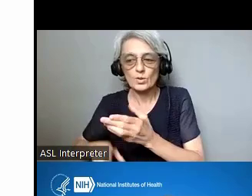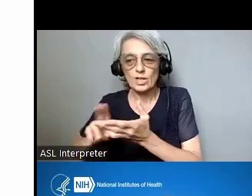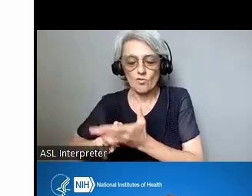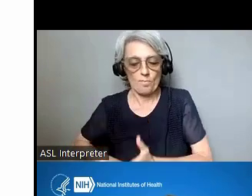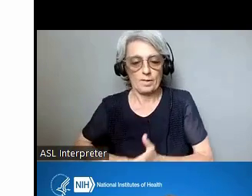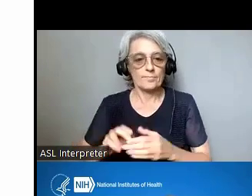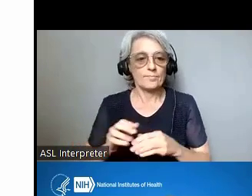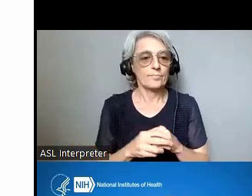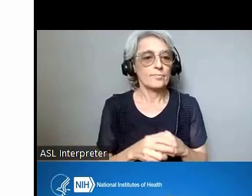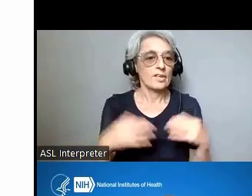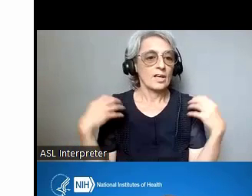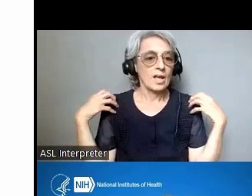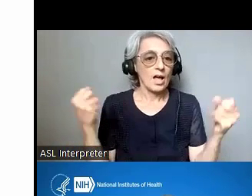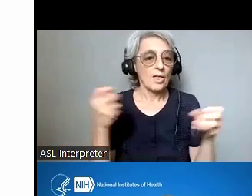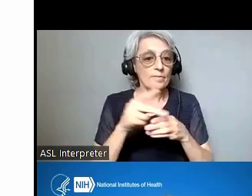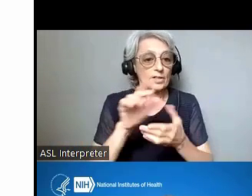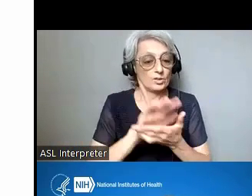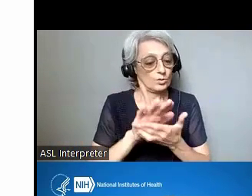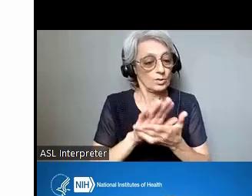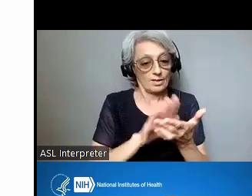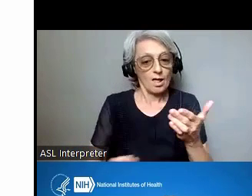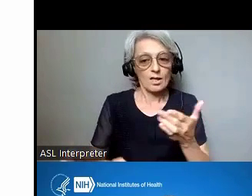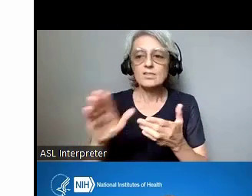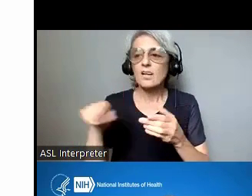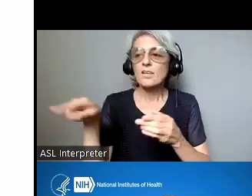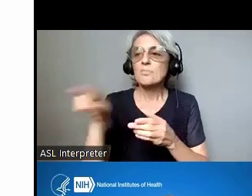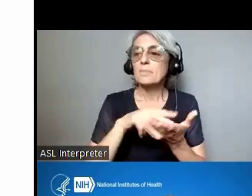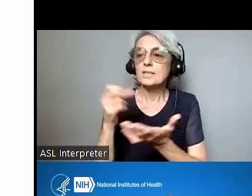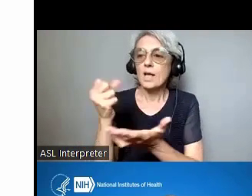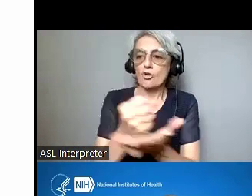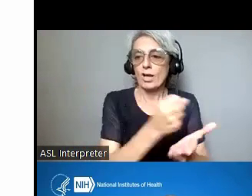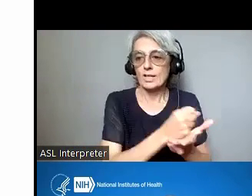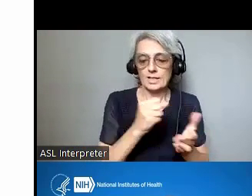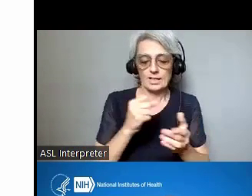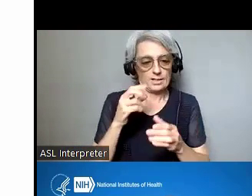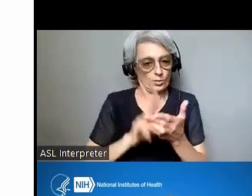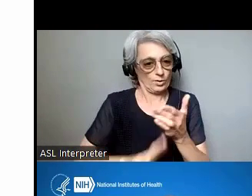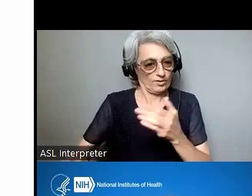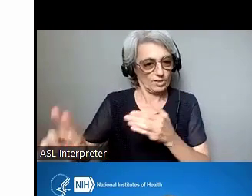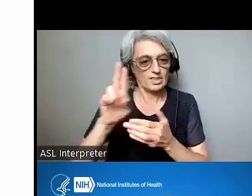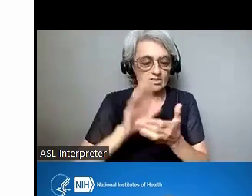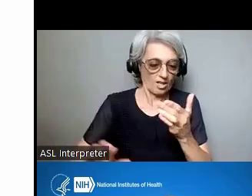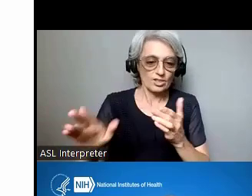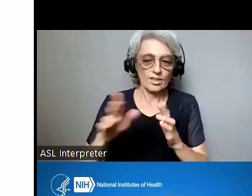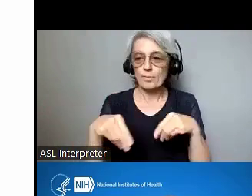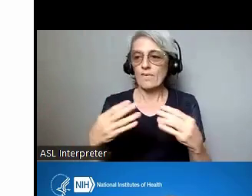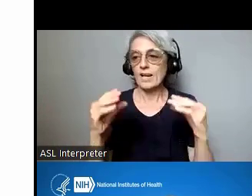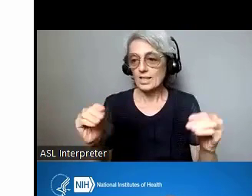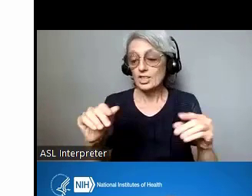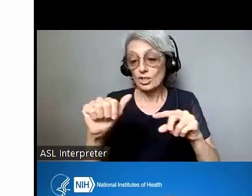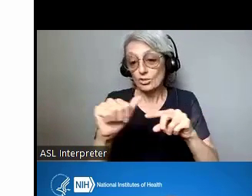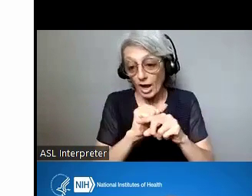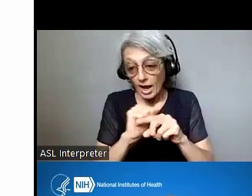are accredited institutions that provide education and training, leading to a health professional degree.